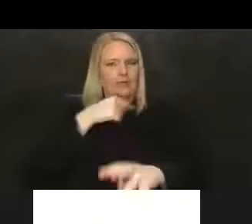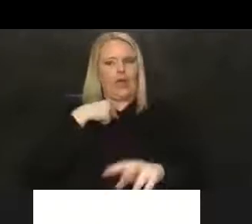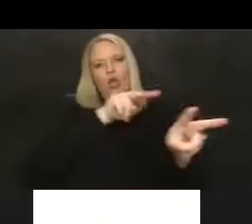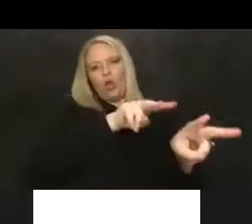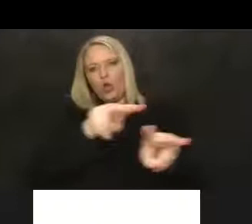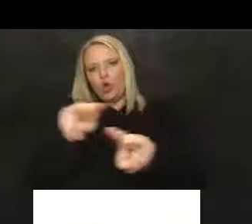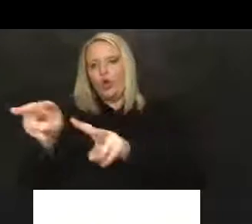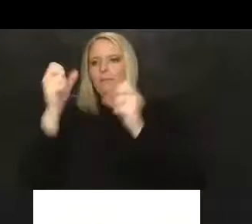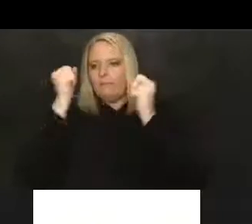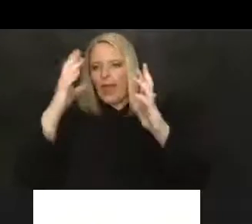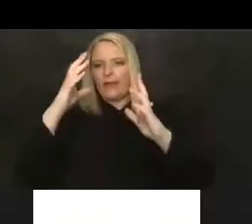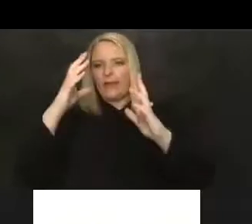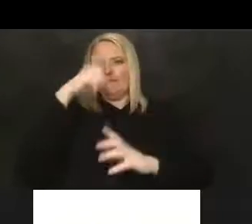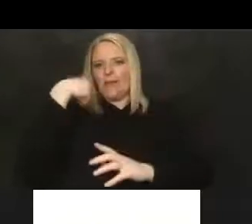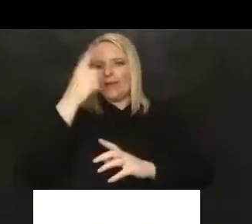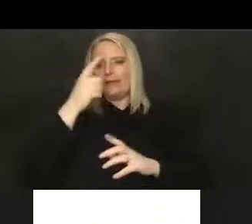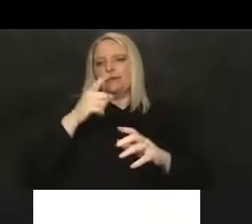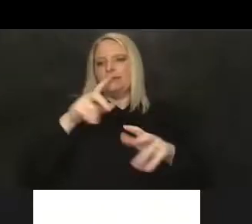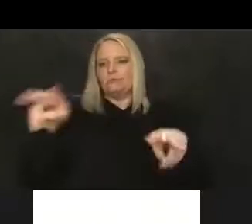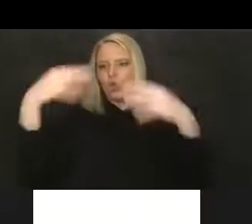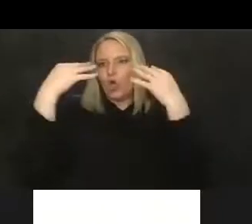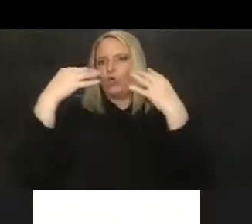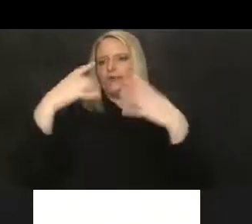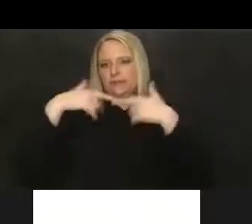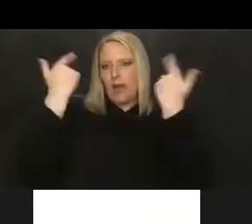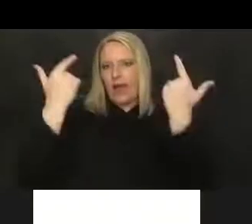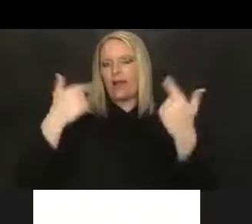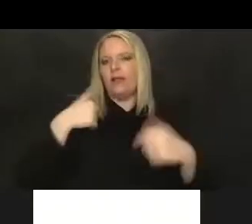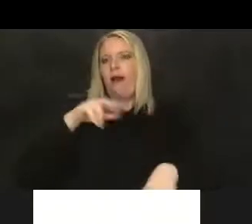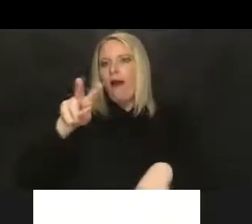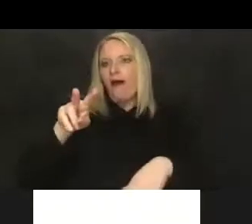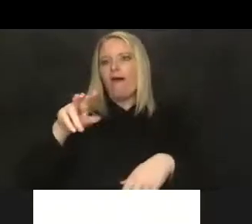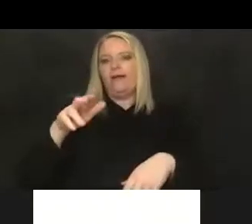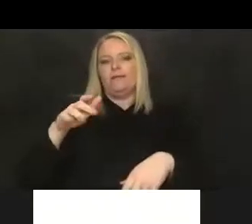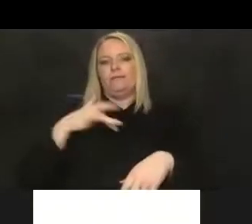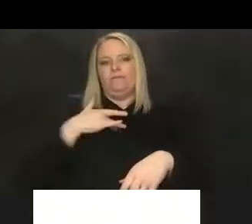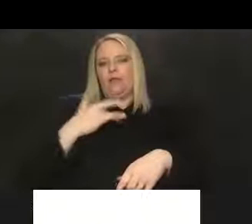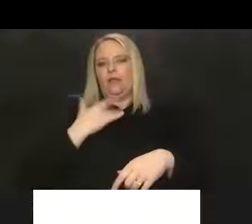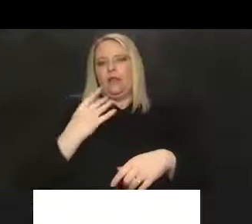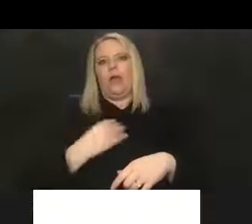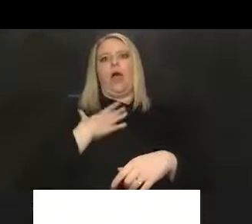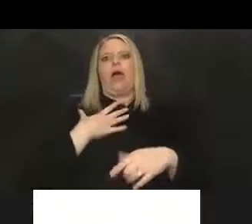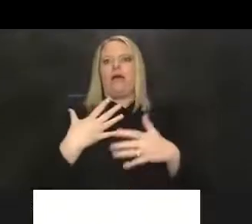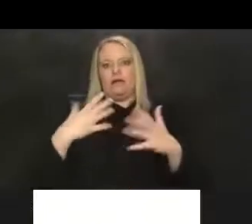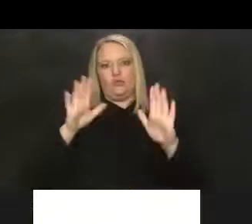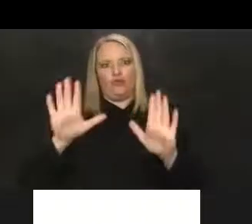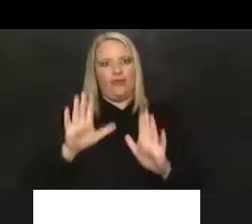and hundreds of faces looking up and smiling at me, and I felt great - I mean, I think anyone in